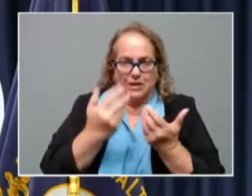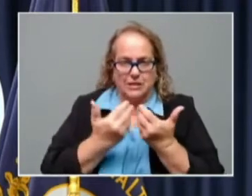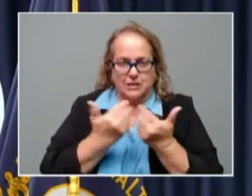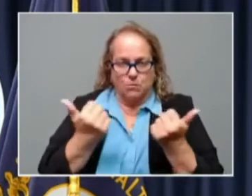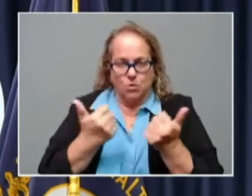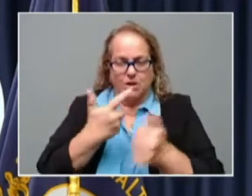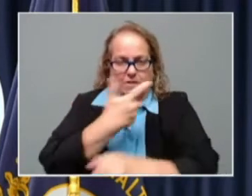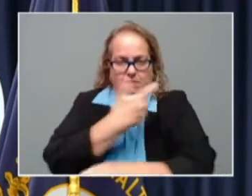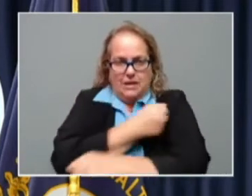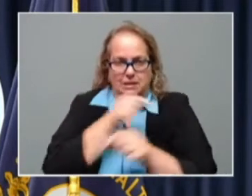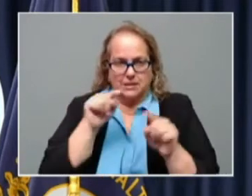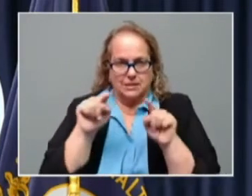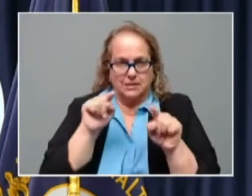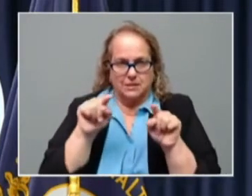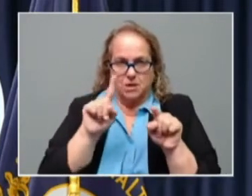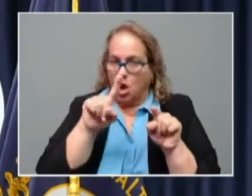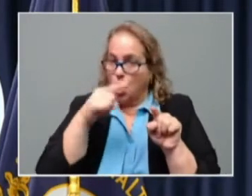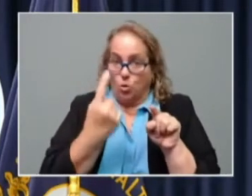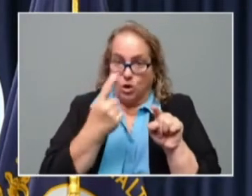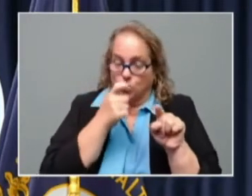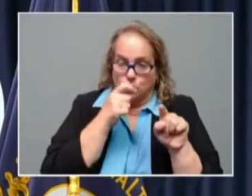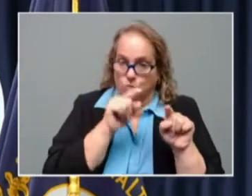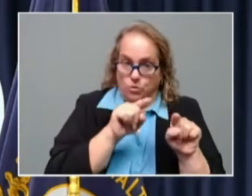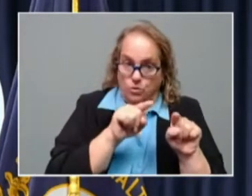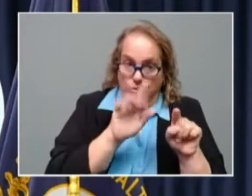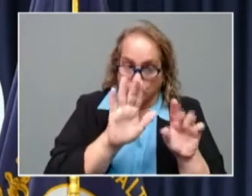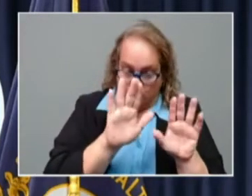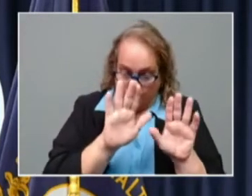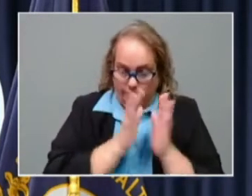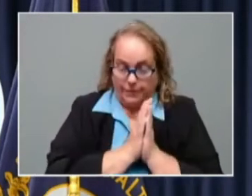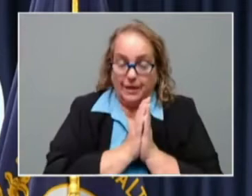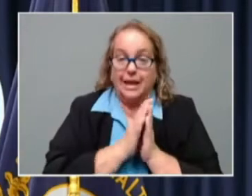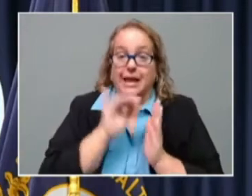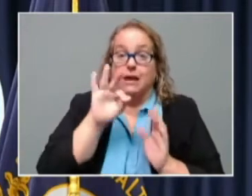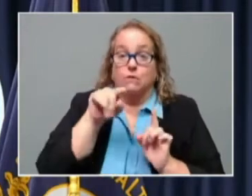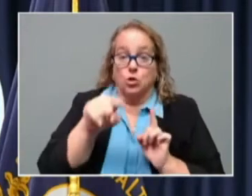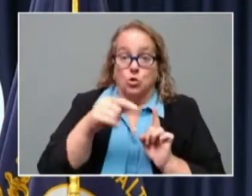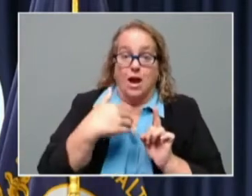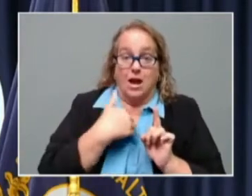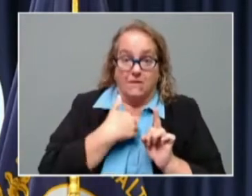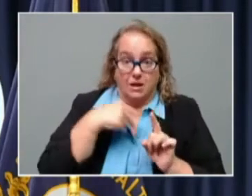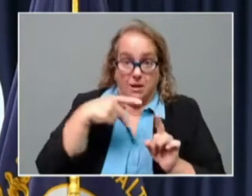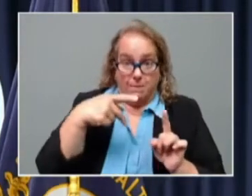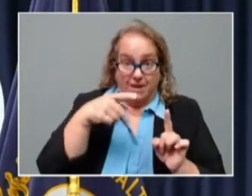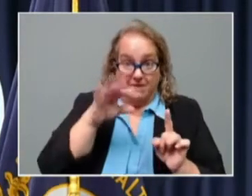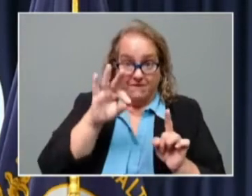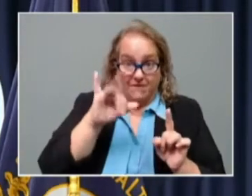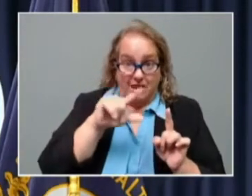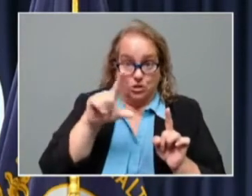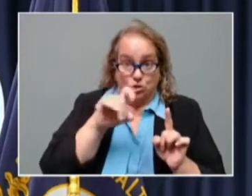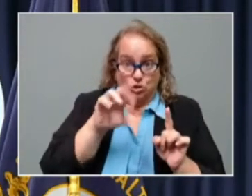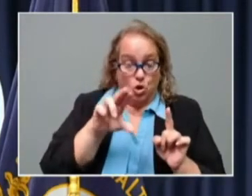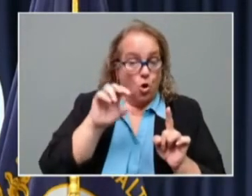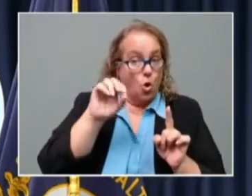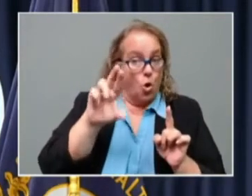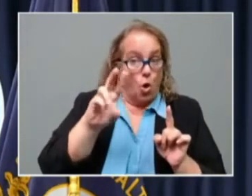the only one that does. So if you got Pfizer or Madonna and you have a